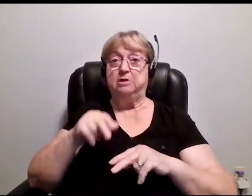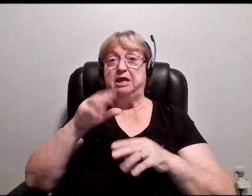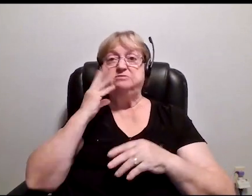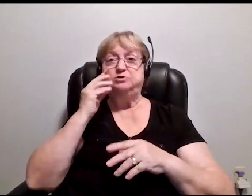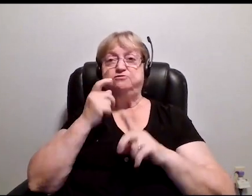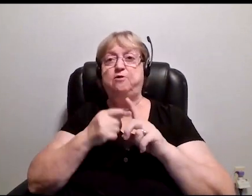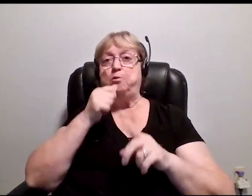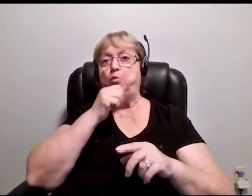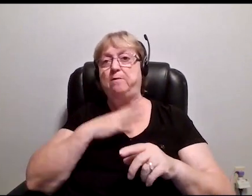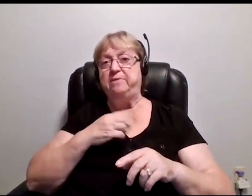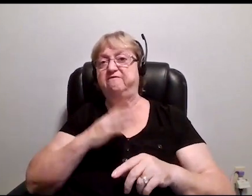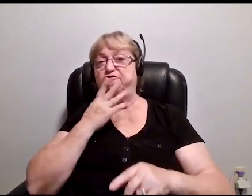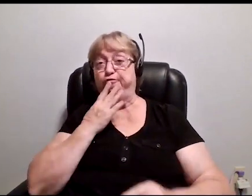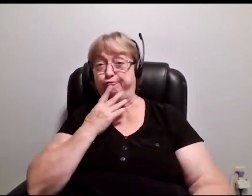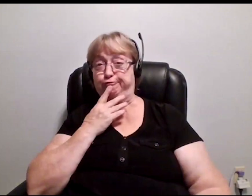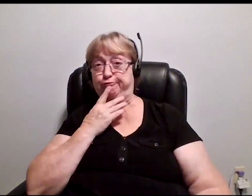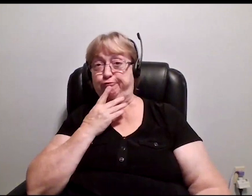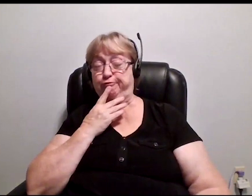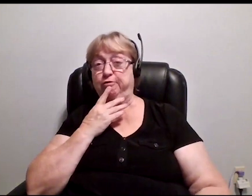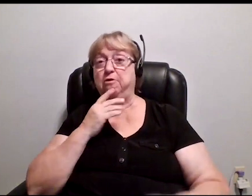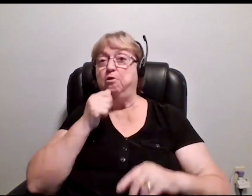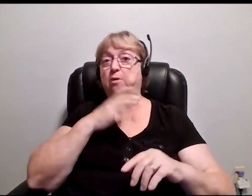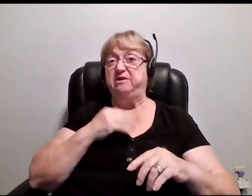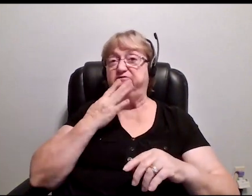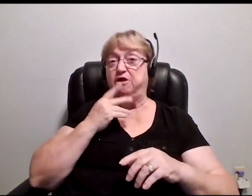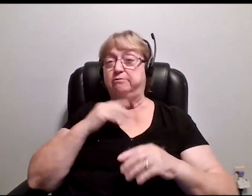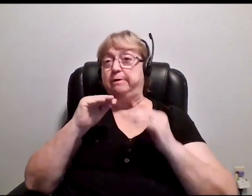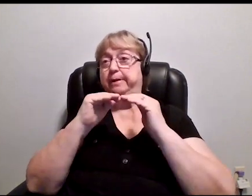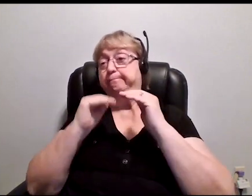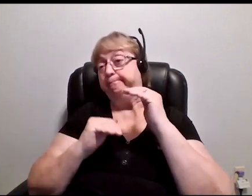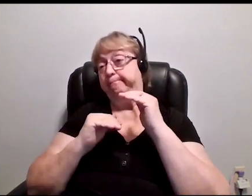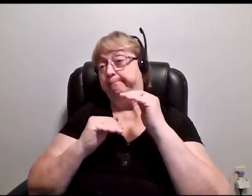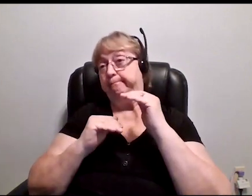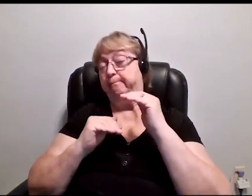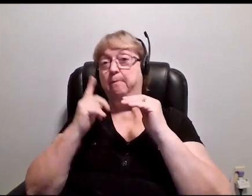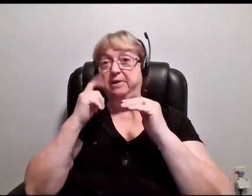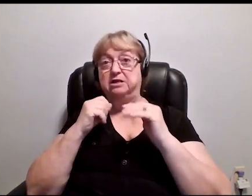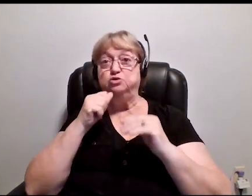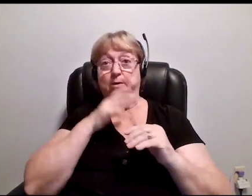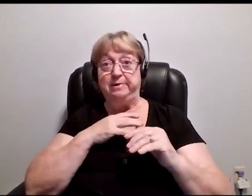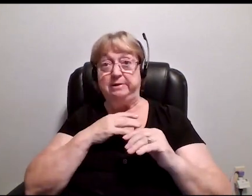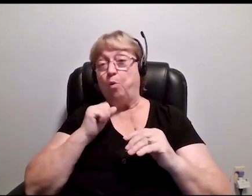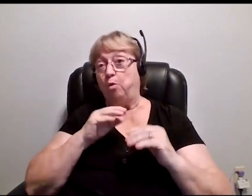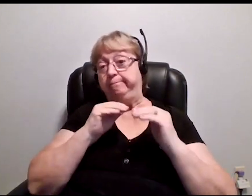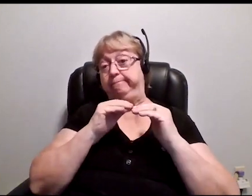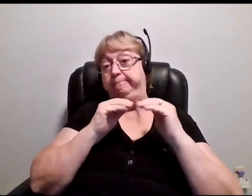In that space, women of color can be marginalized because of the fact that they're women or because the fact that they are of color.